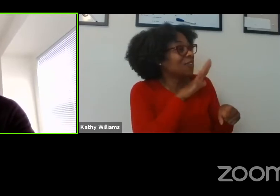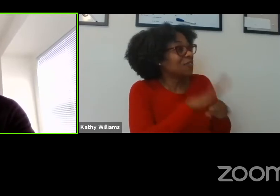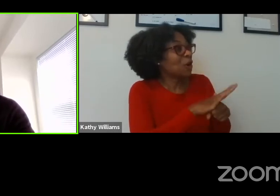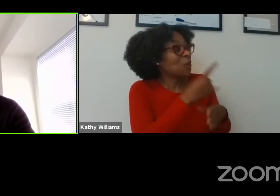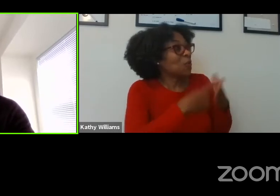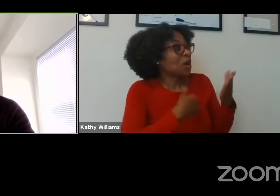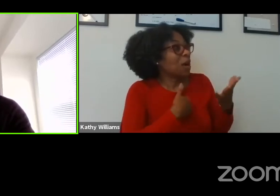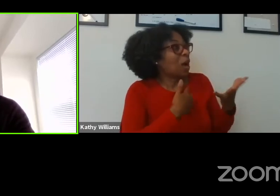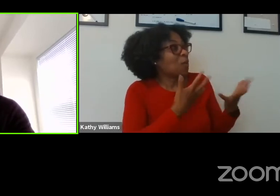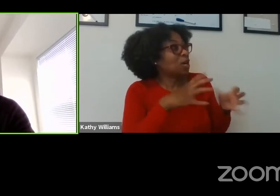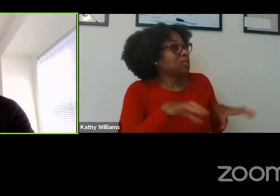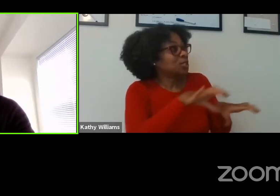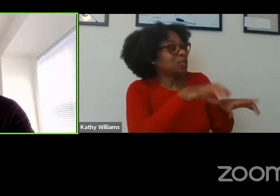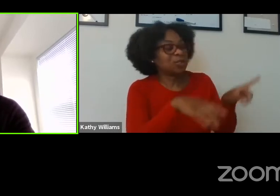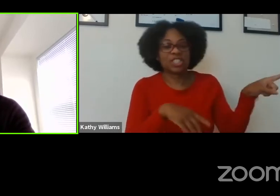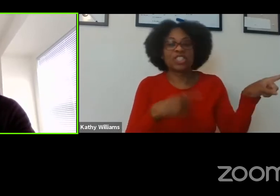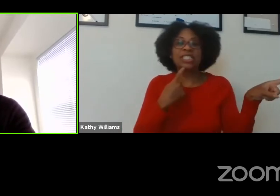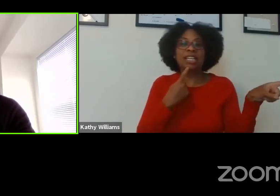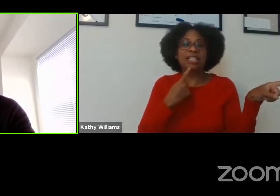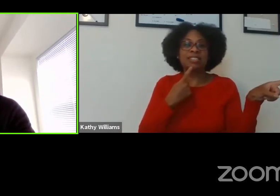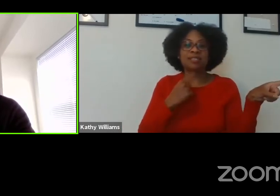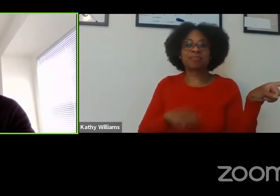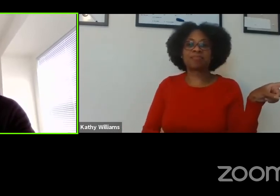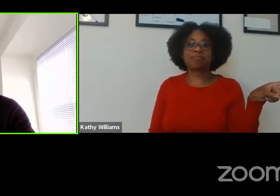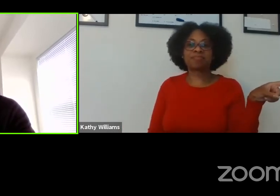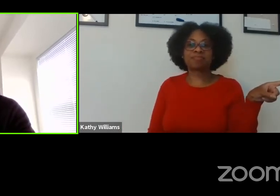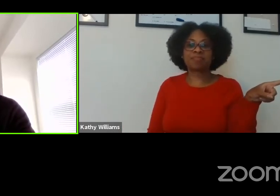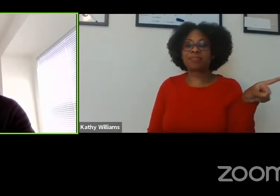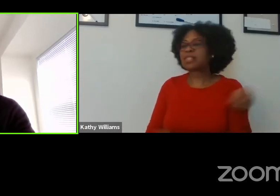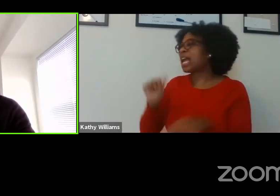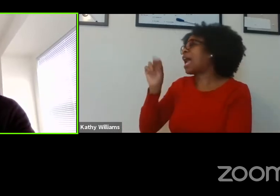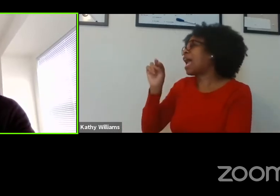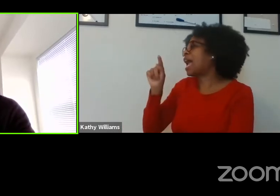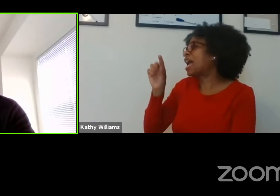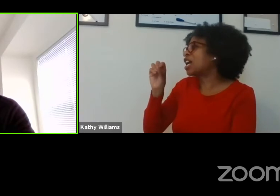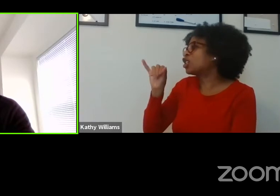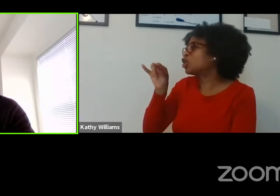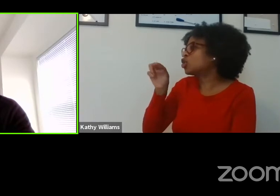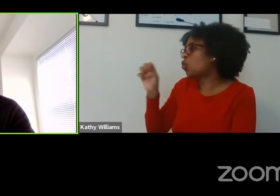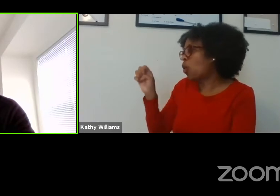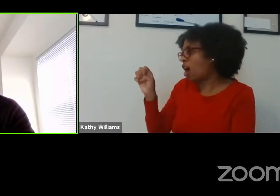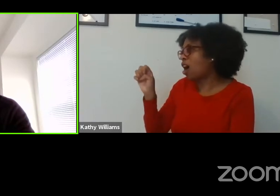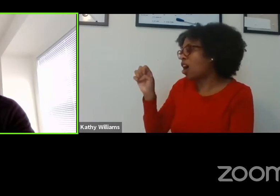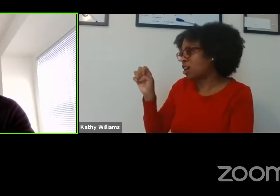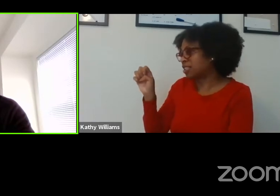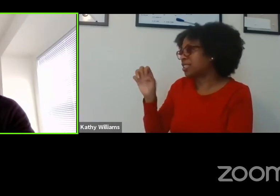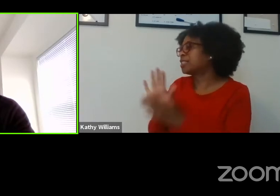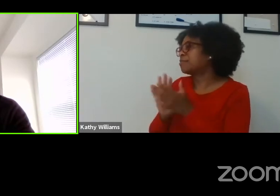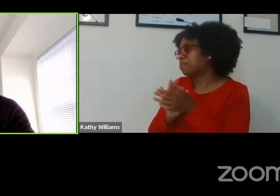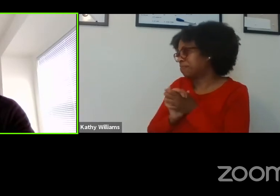And she goes, Antoine, out of everything that